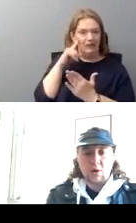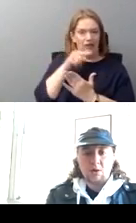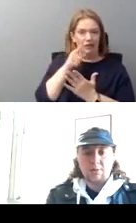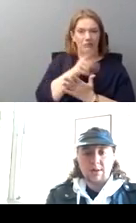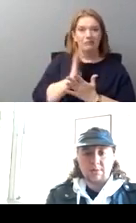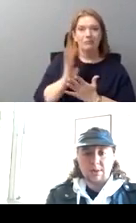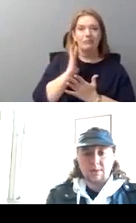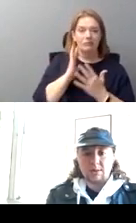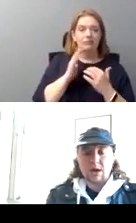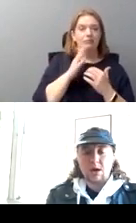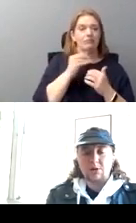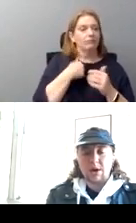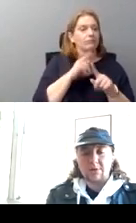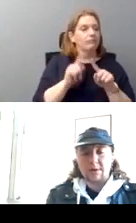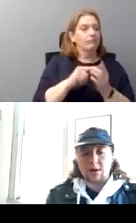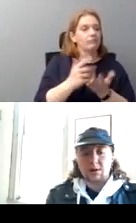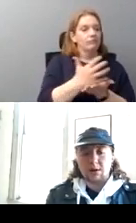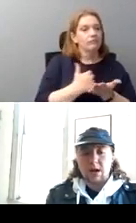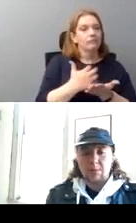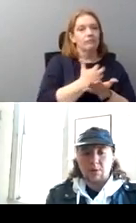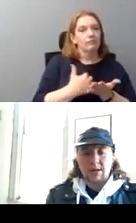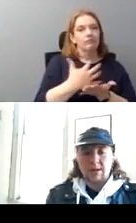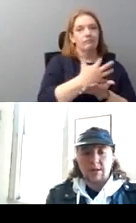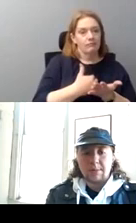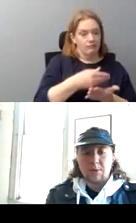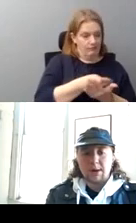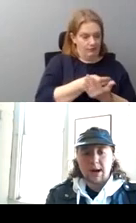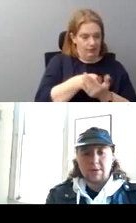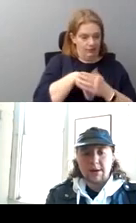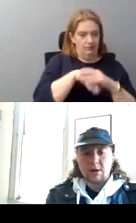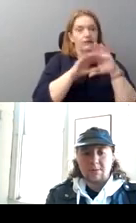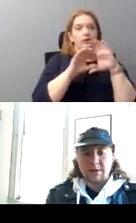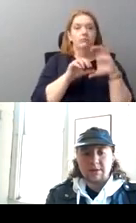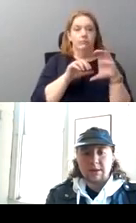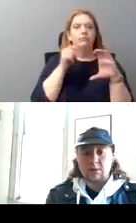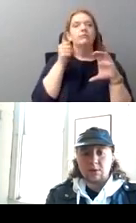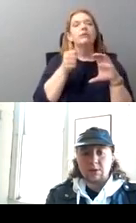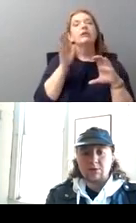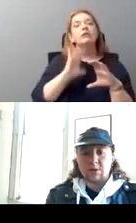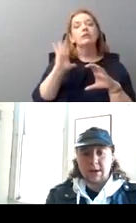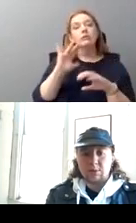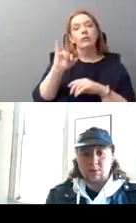hollow-based business, Hunter Africa, importing African objects, including trophy animals,